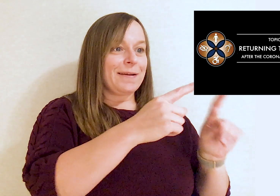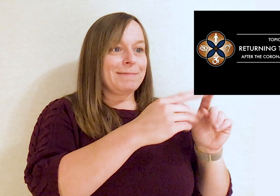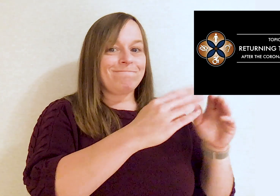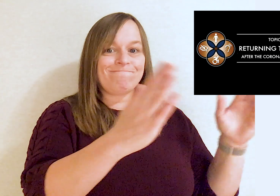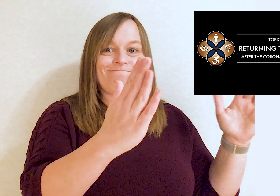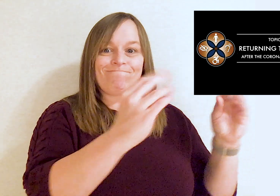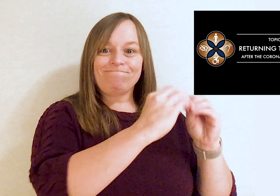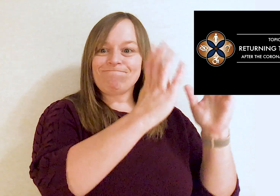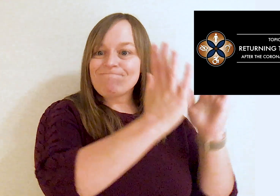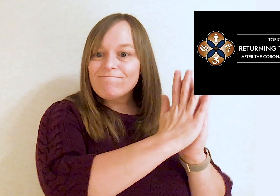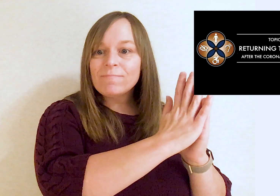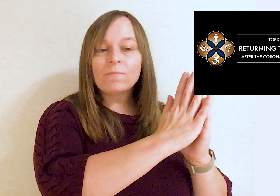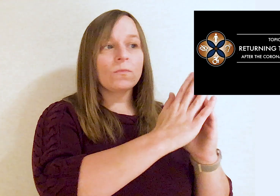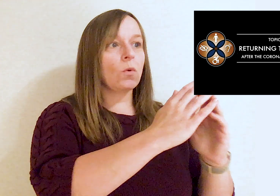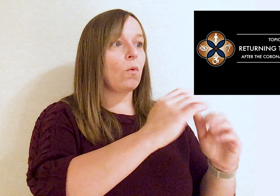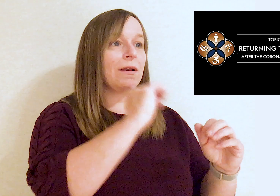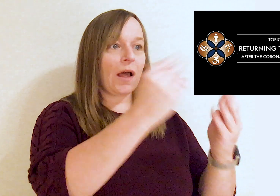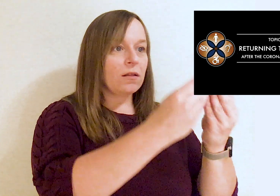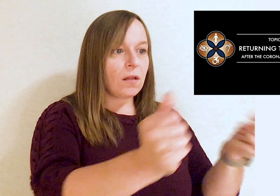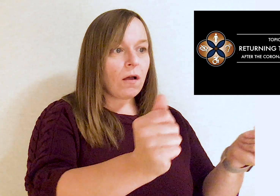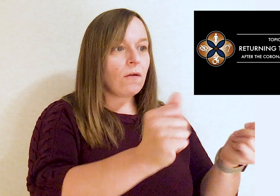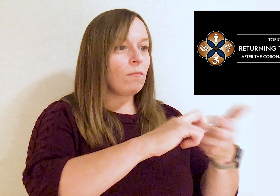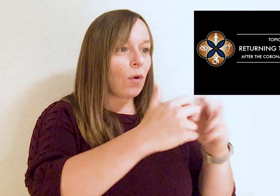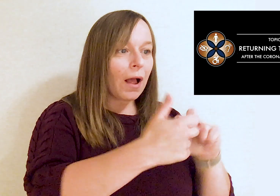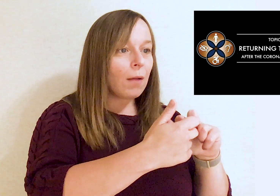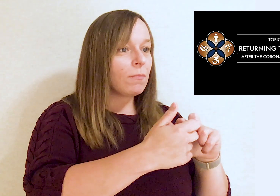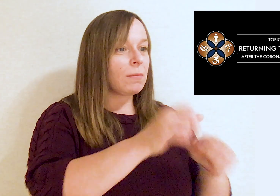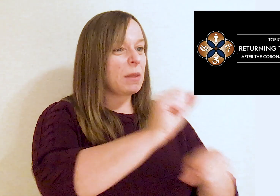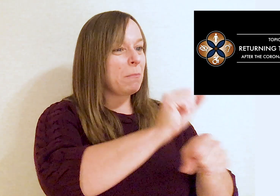consistent with the Americans Disabilities Act, but the employer says,